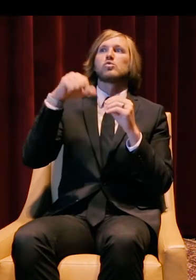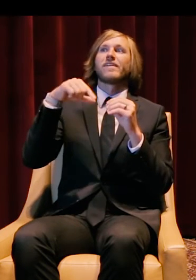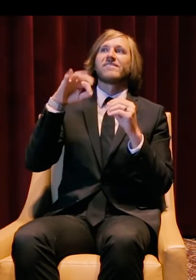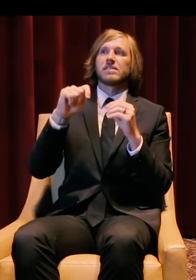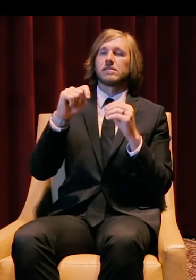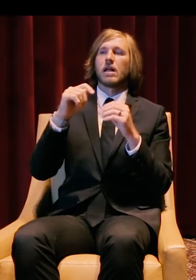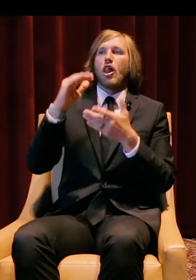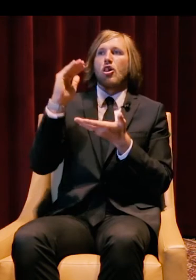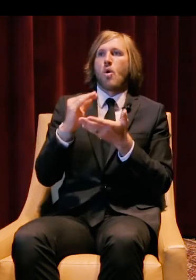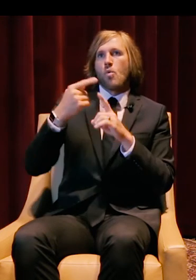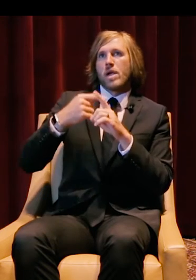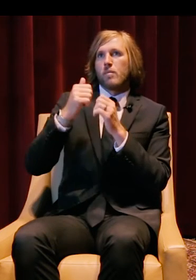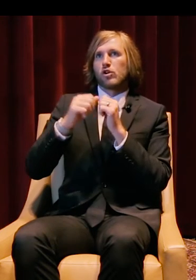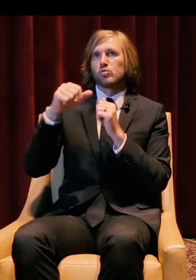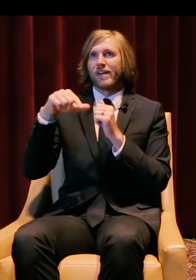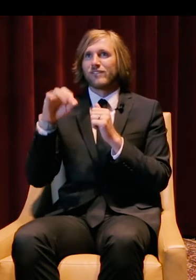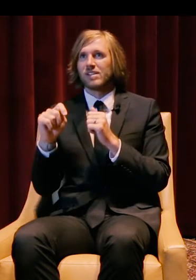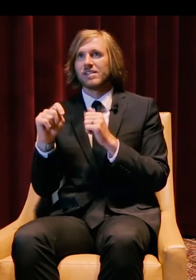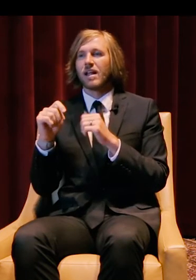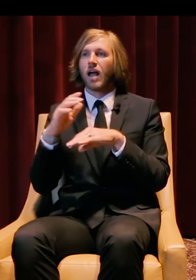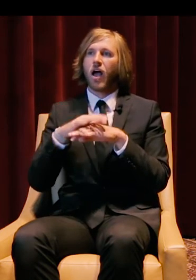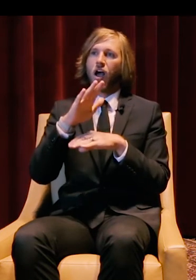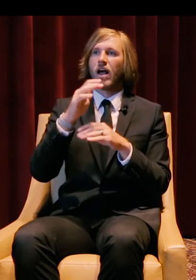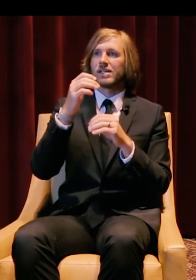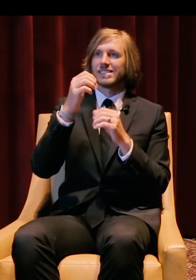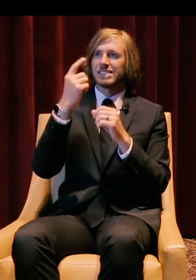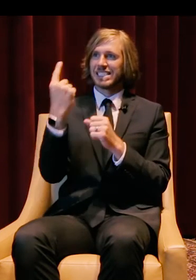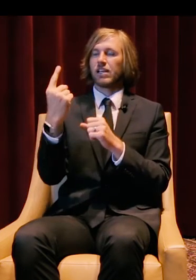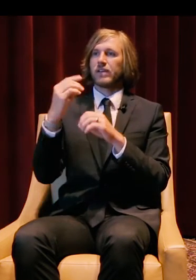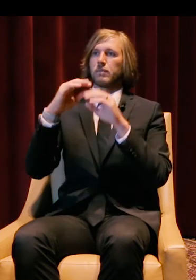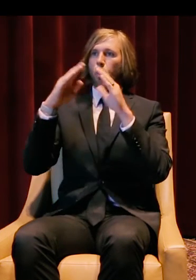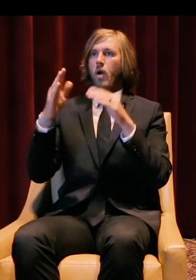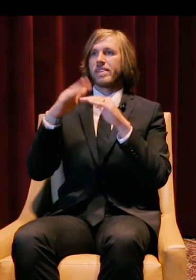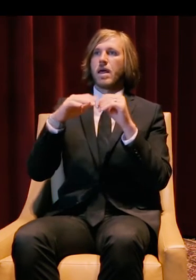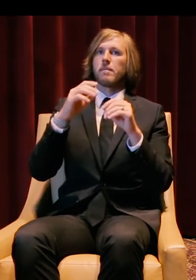and lower rents per square foot on a single-family home than you would have on a multi unit.